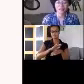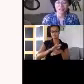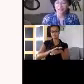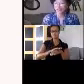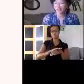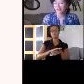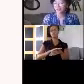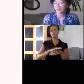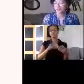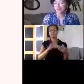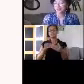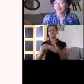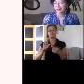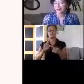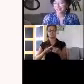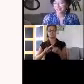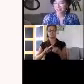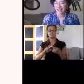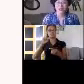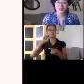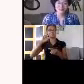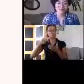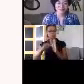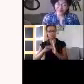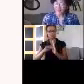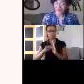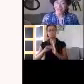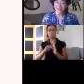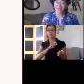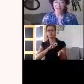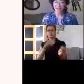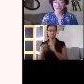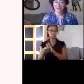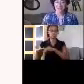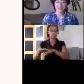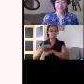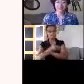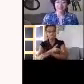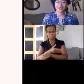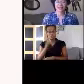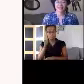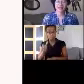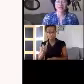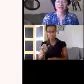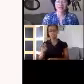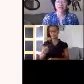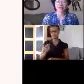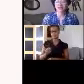Absolutely. Equity is action. Anti-racism is action and dynamically responding to the